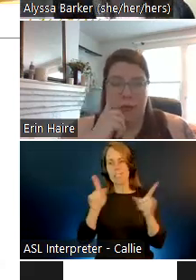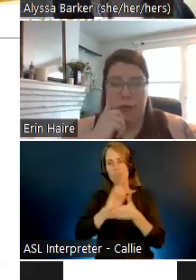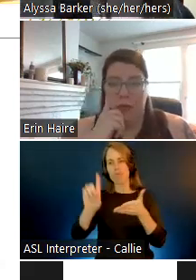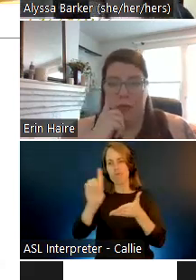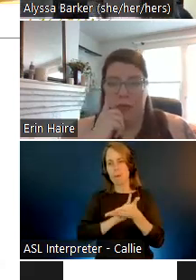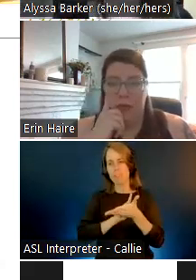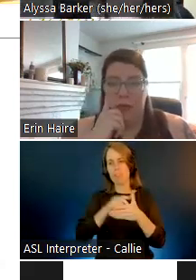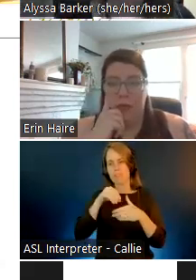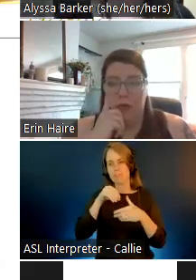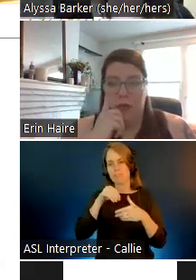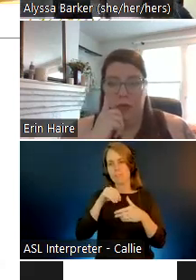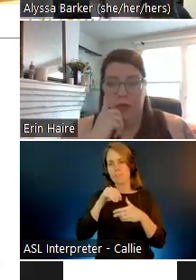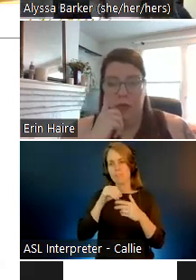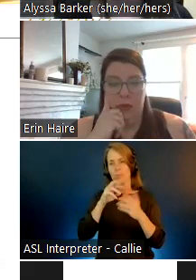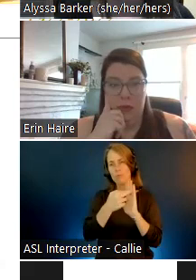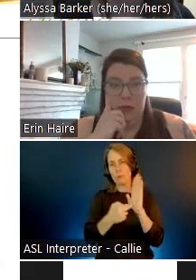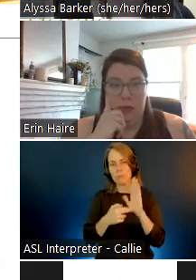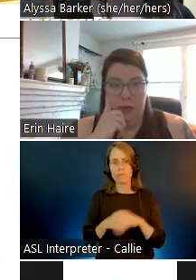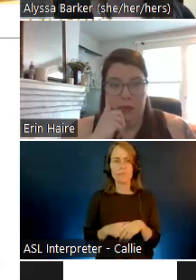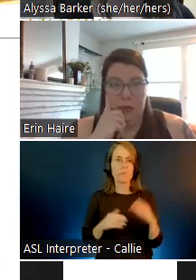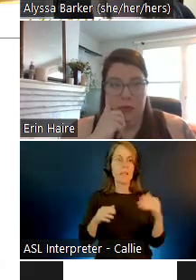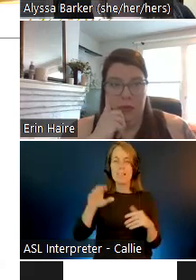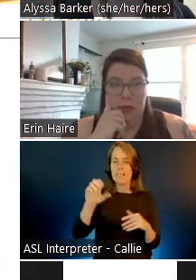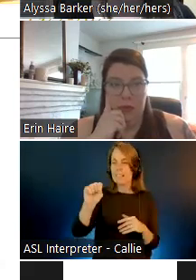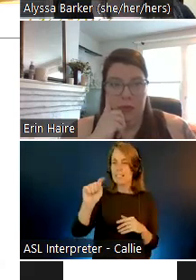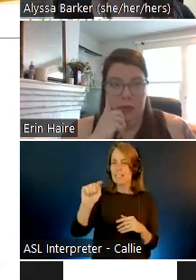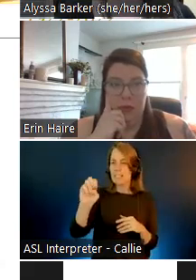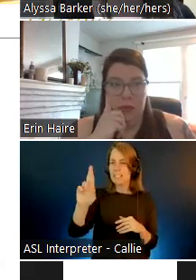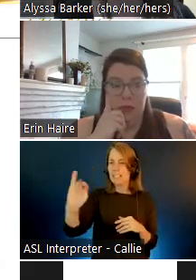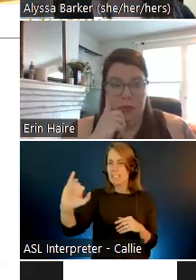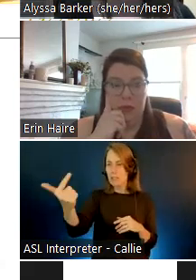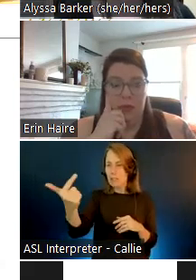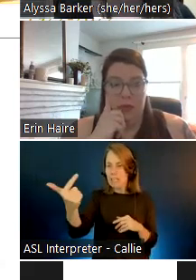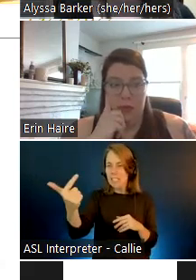steering like Mr Cantrell mentioned earlier um guiding people to a certain